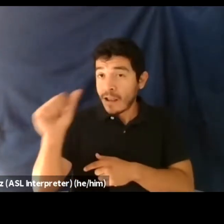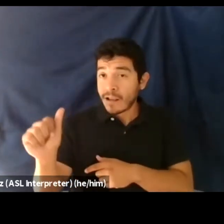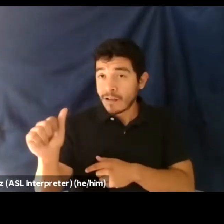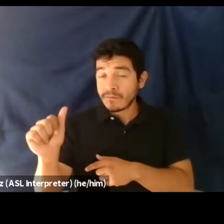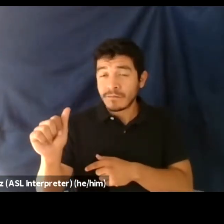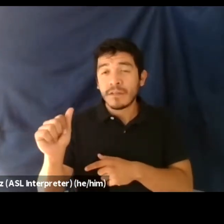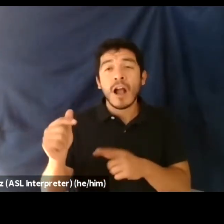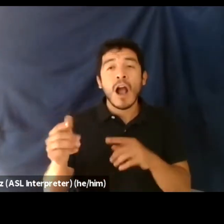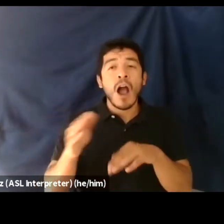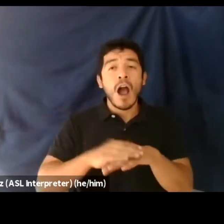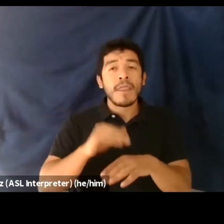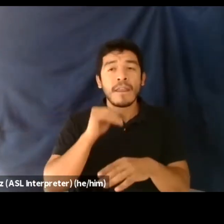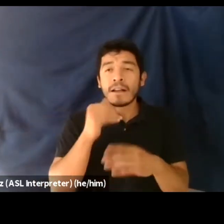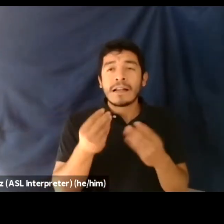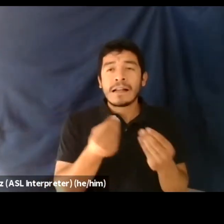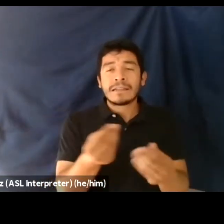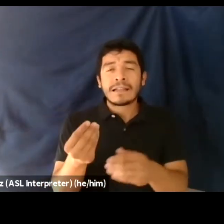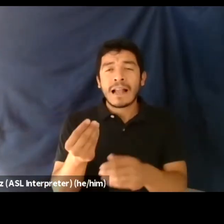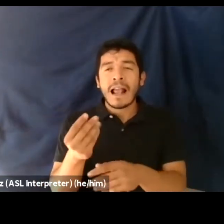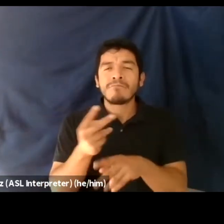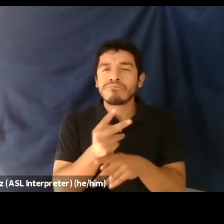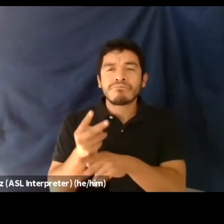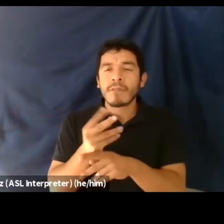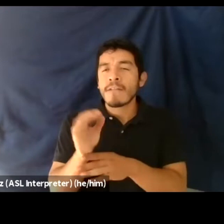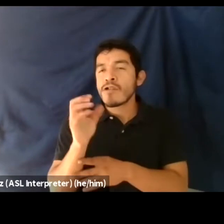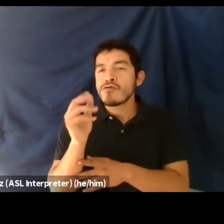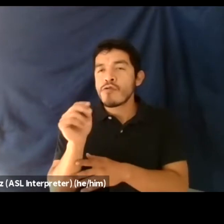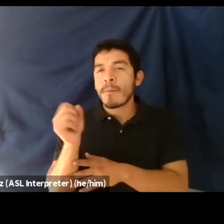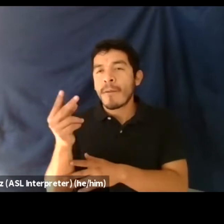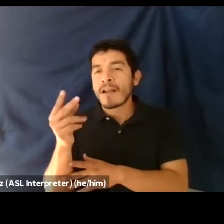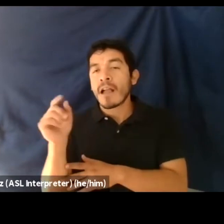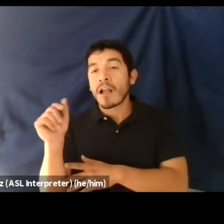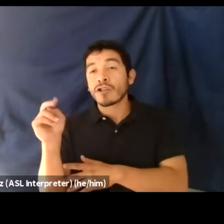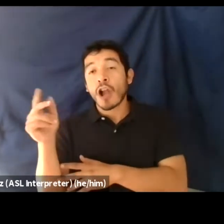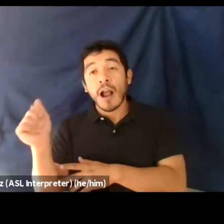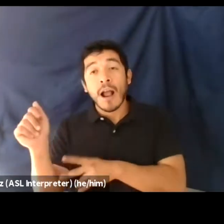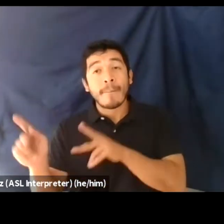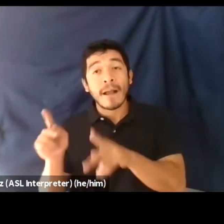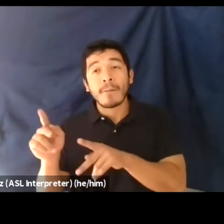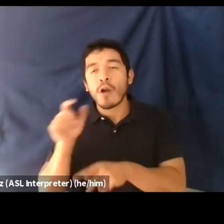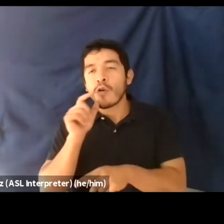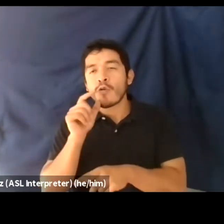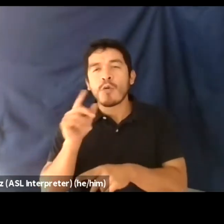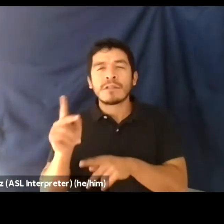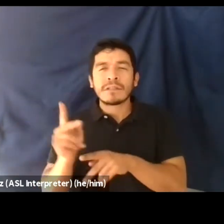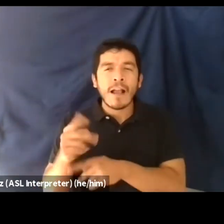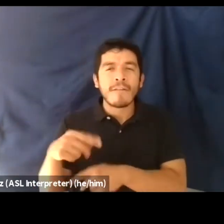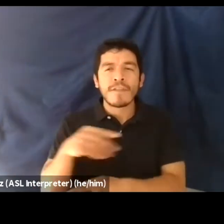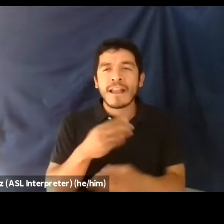on the unceded lands of the Chumash and Tongva people who have been stewards of this land for generations.